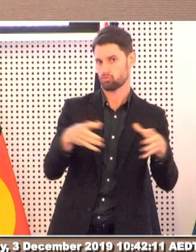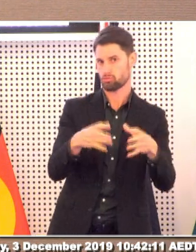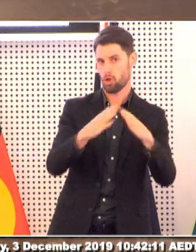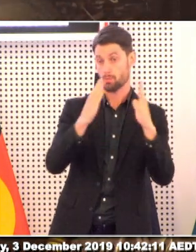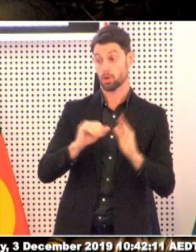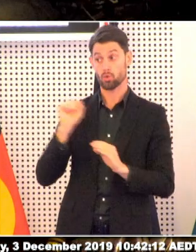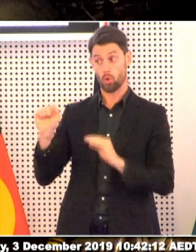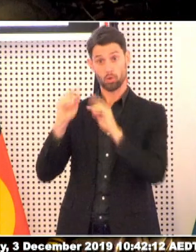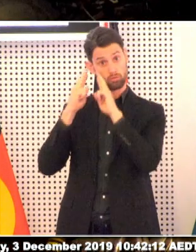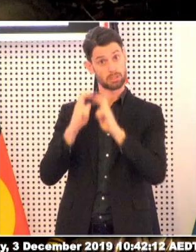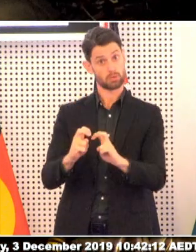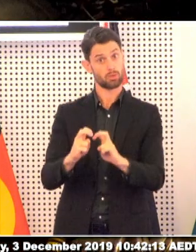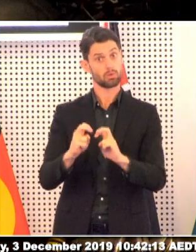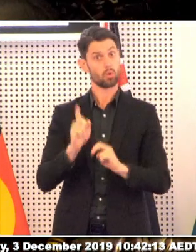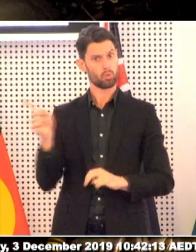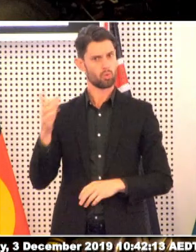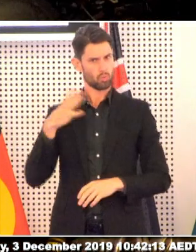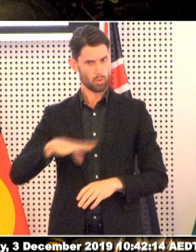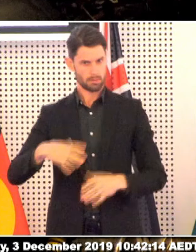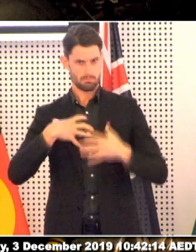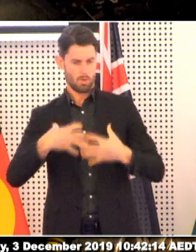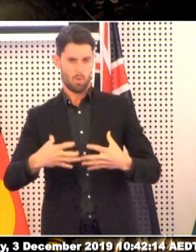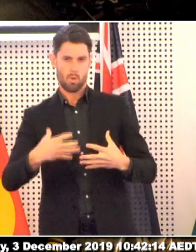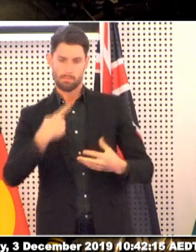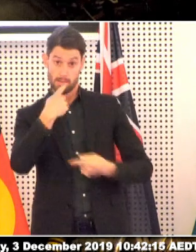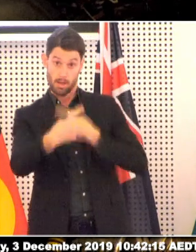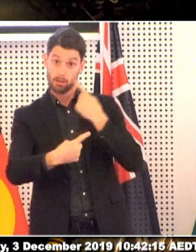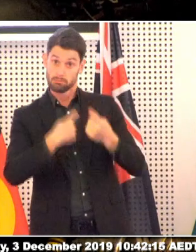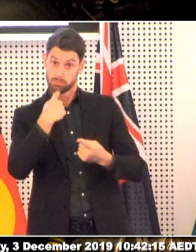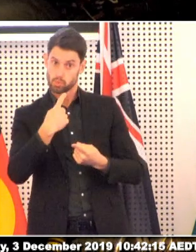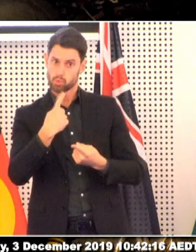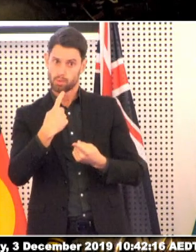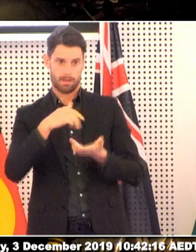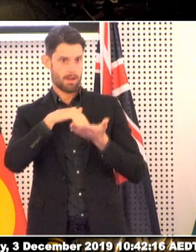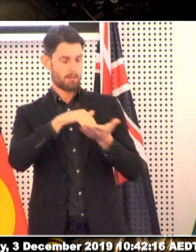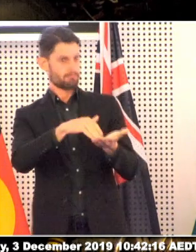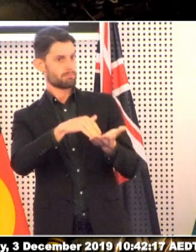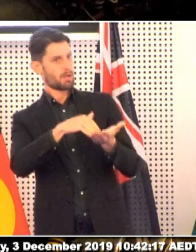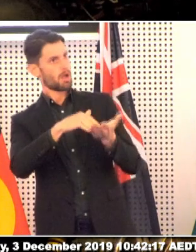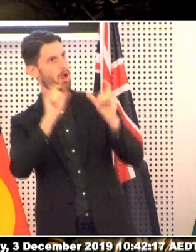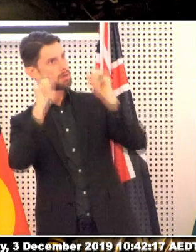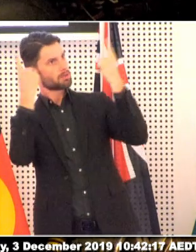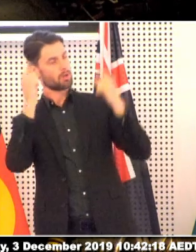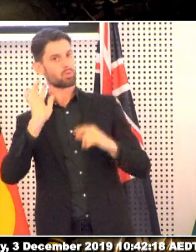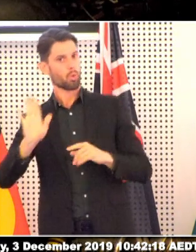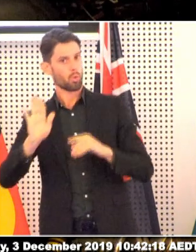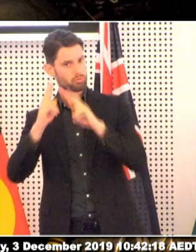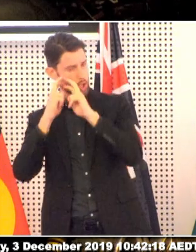want to explain in a way that we can understand it. And I think there’s an example that you’ve got.